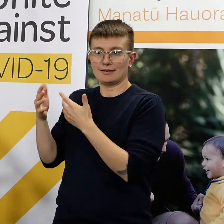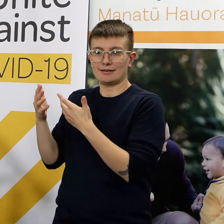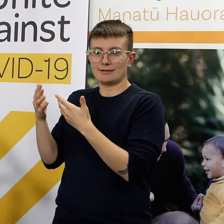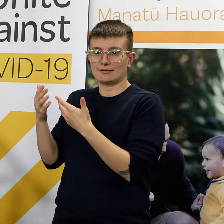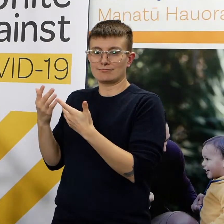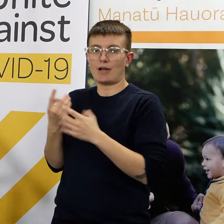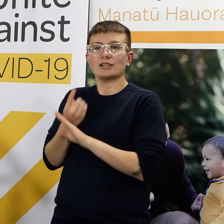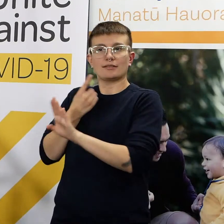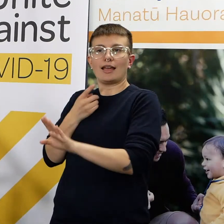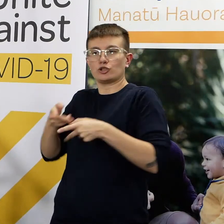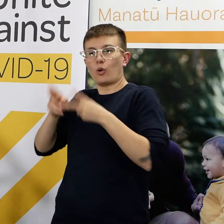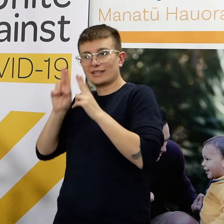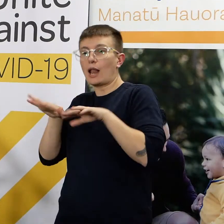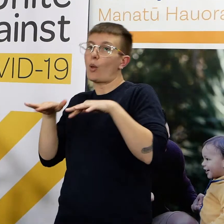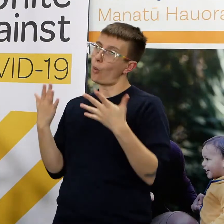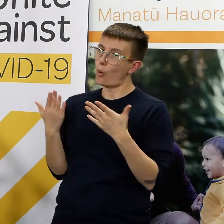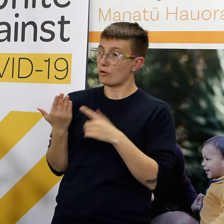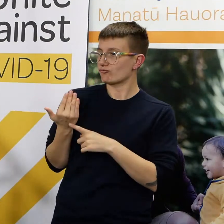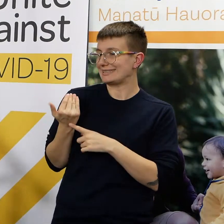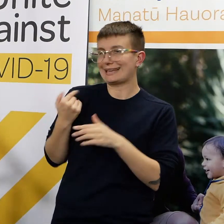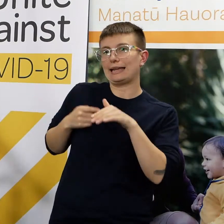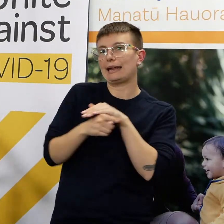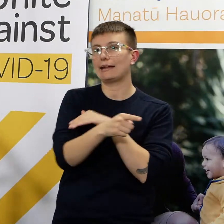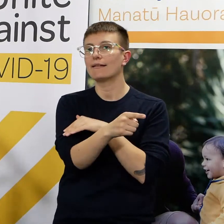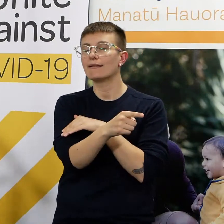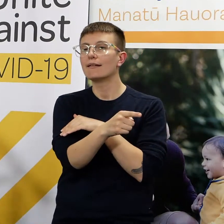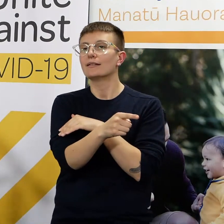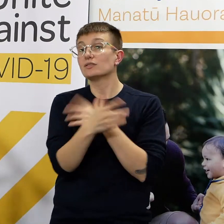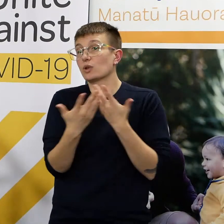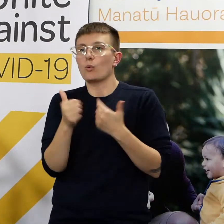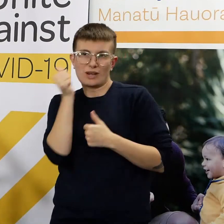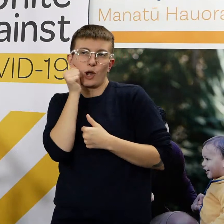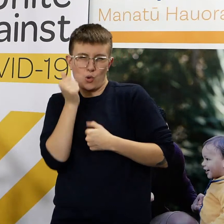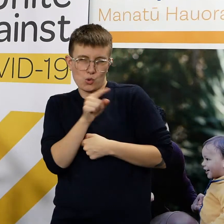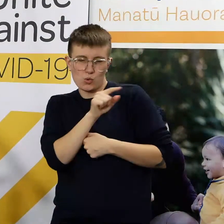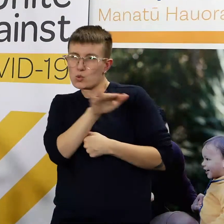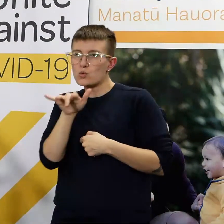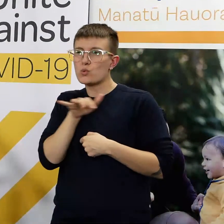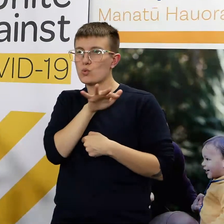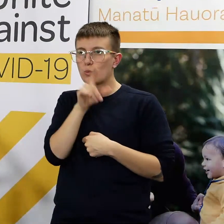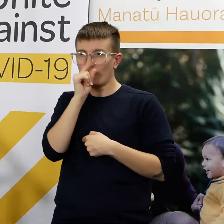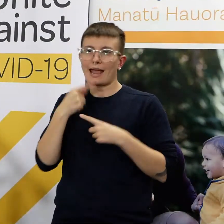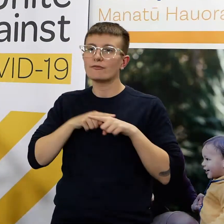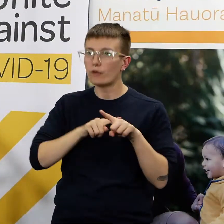So our aim here is to trace 100% of these people. We know exactly where they are. How nervous are you that these women